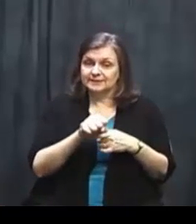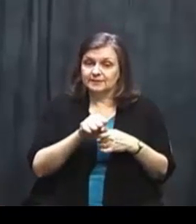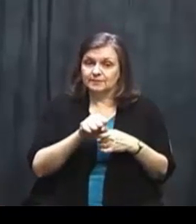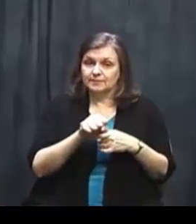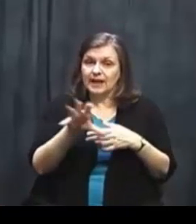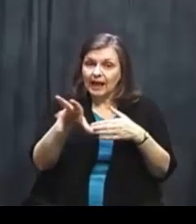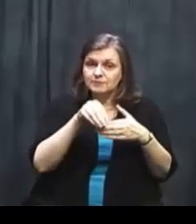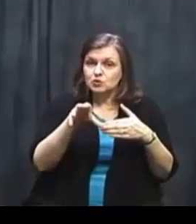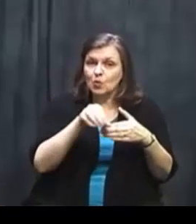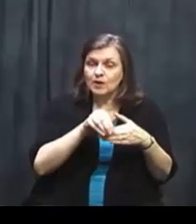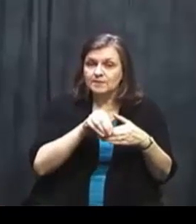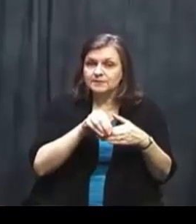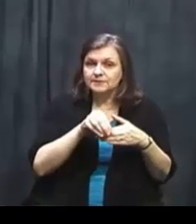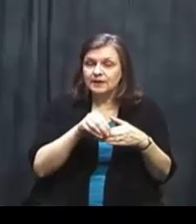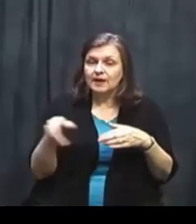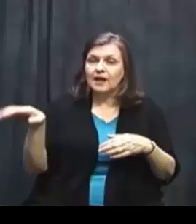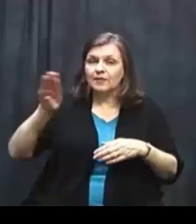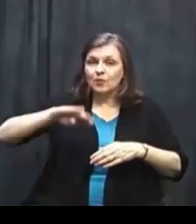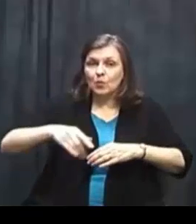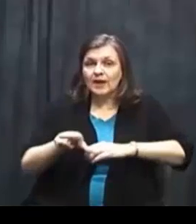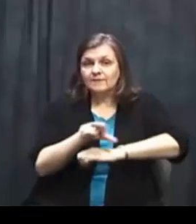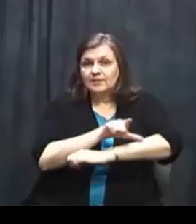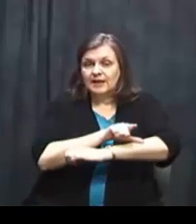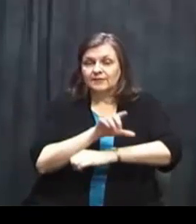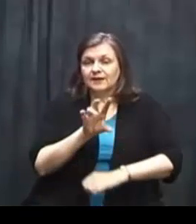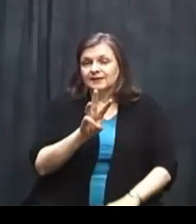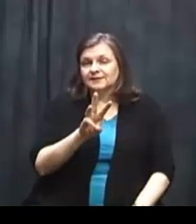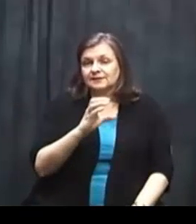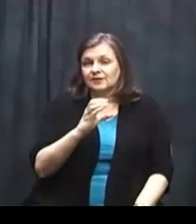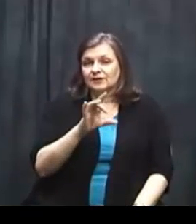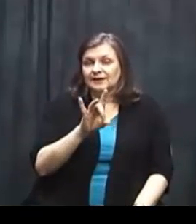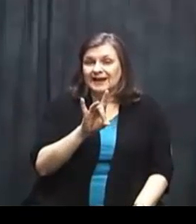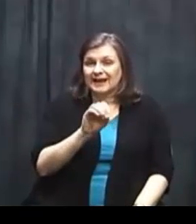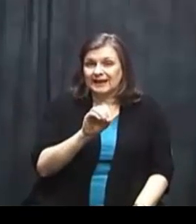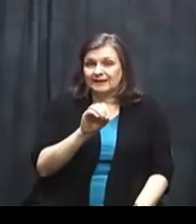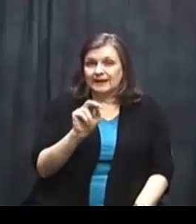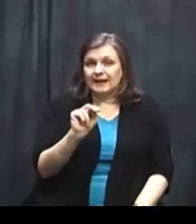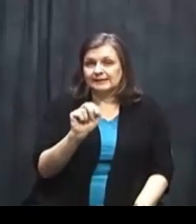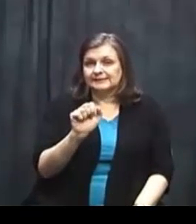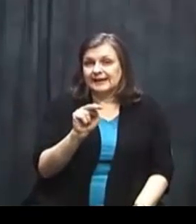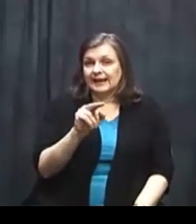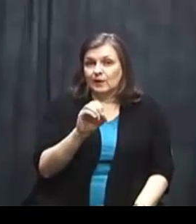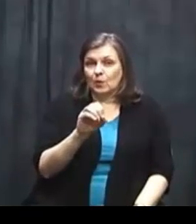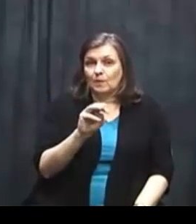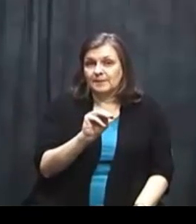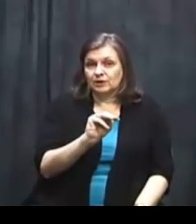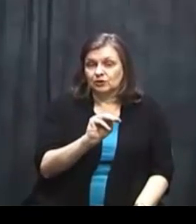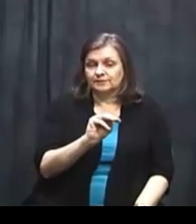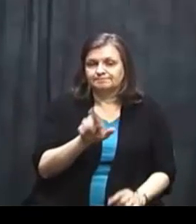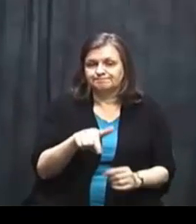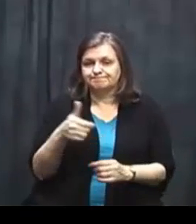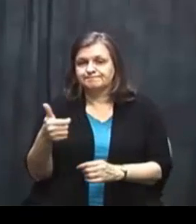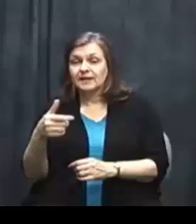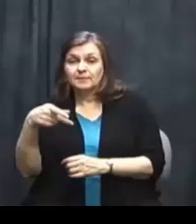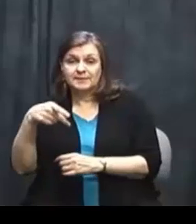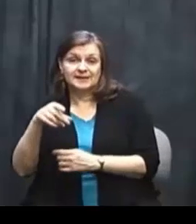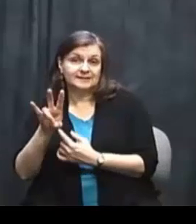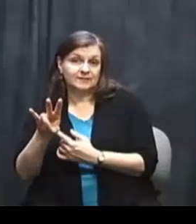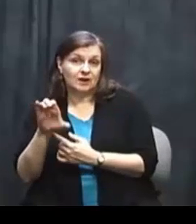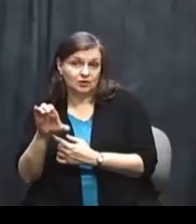wavelength 680 nm from the sun the same is true of P700